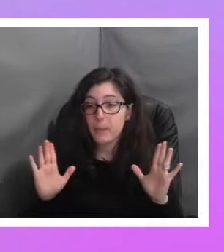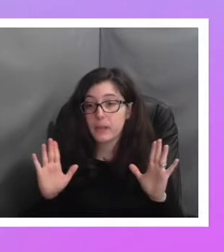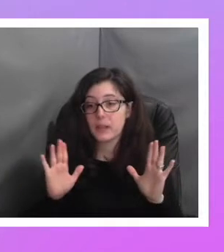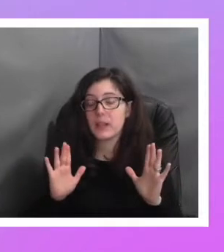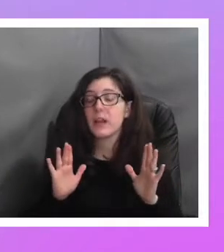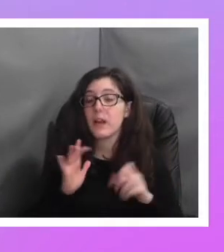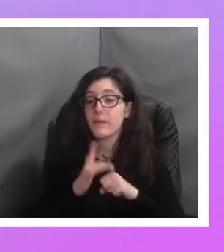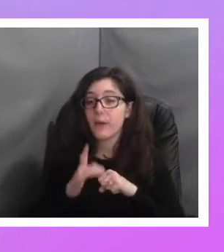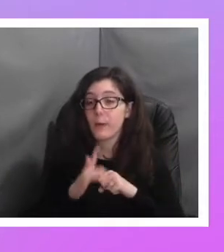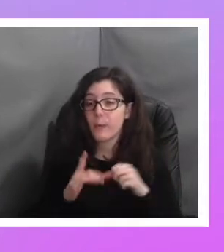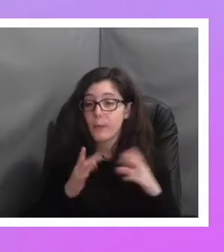about their accessibility.